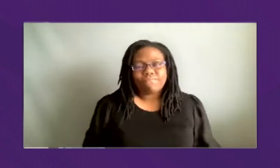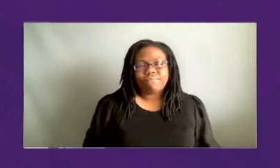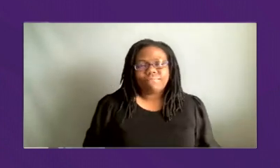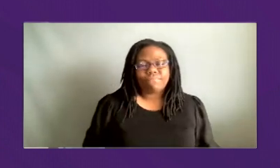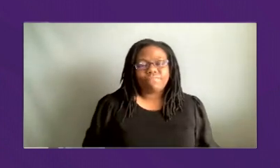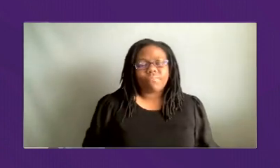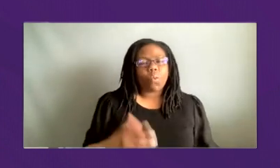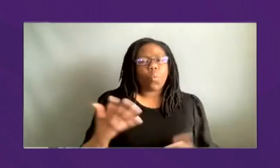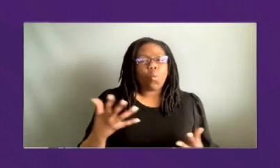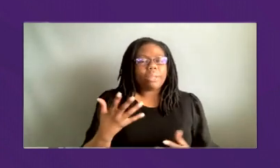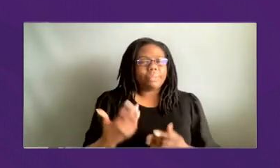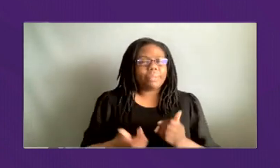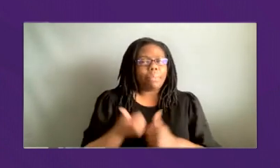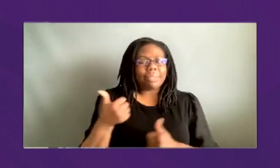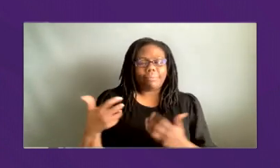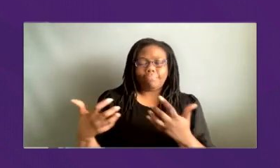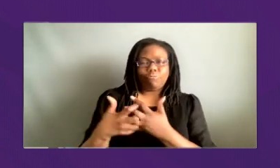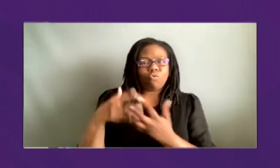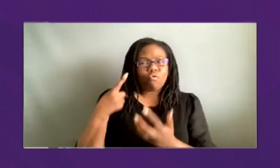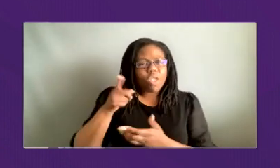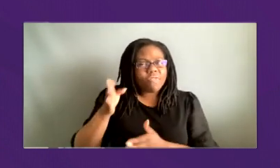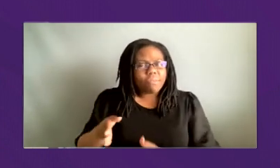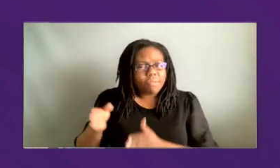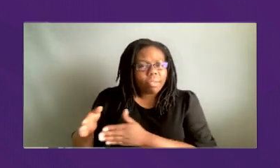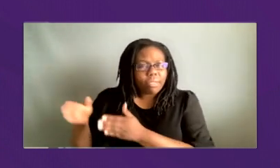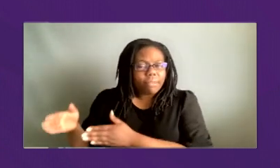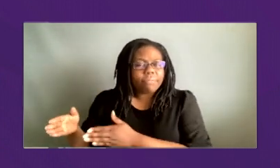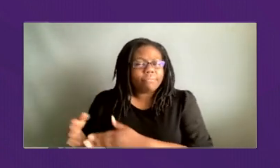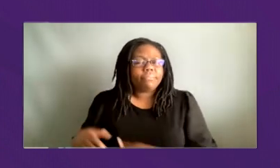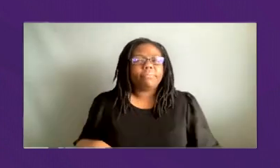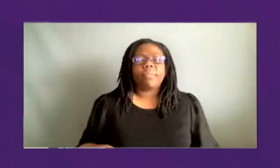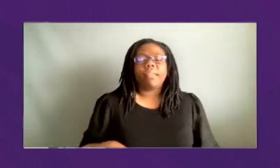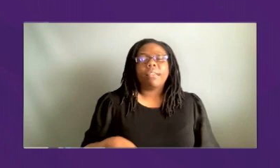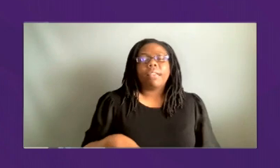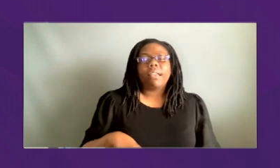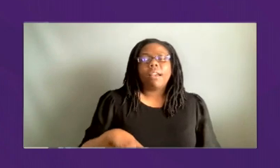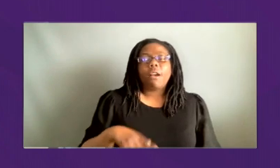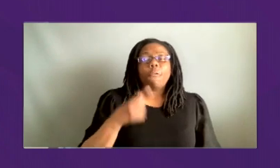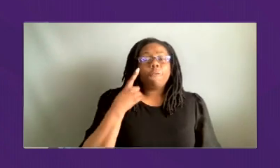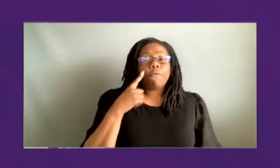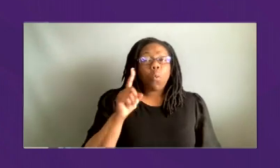American Indian removal, we use that term American Indian because it is a legal term in that context.